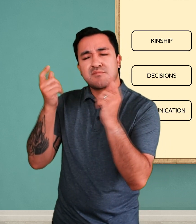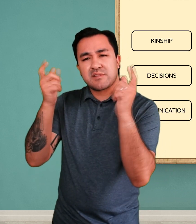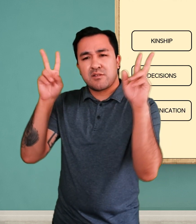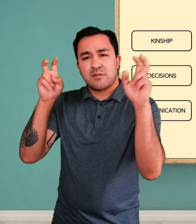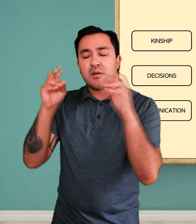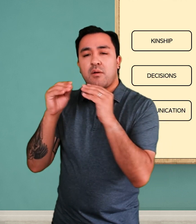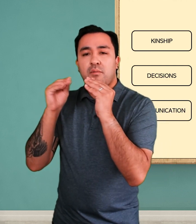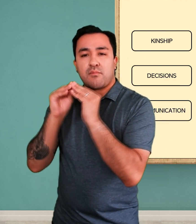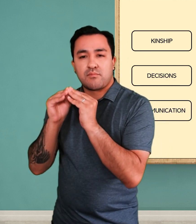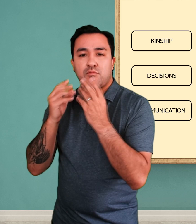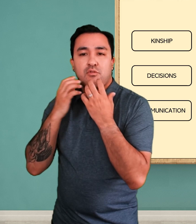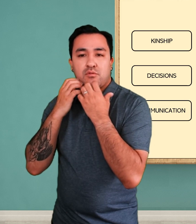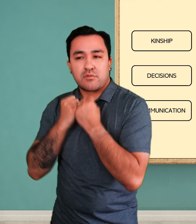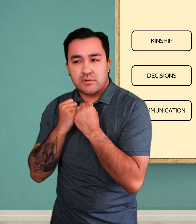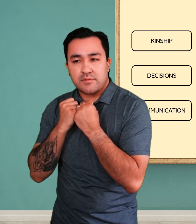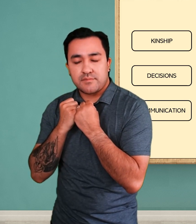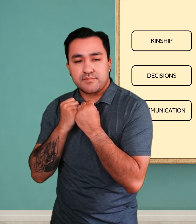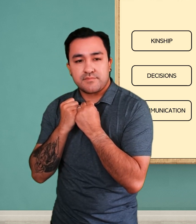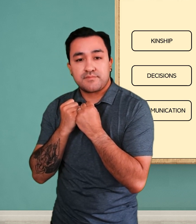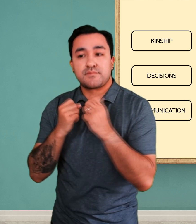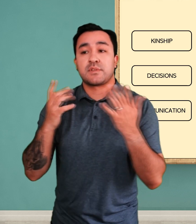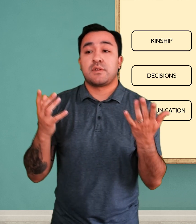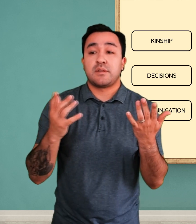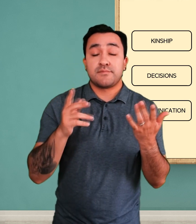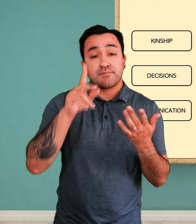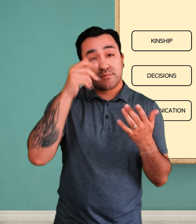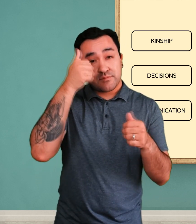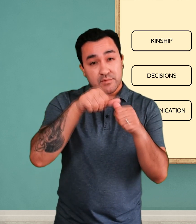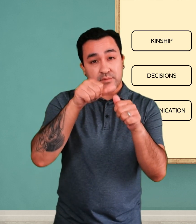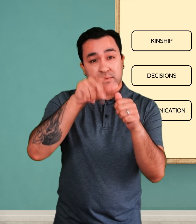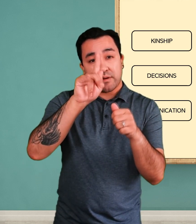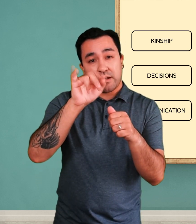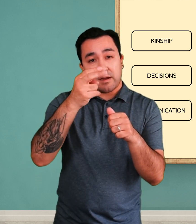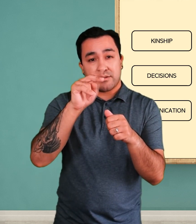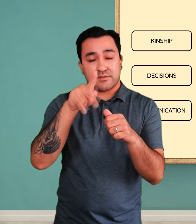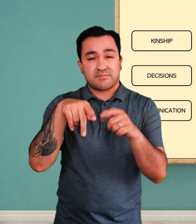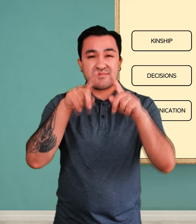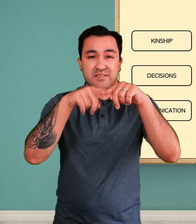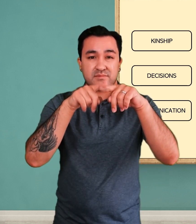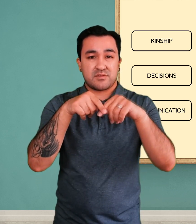At the same time, kinship also varies from person to person depending on lived experiences.